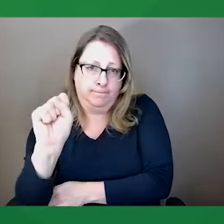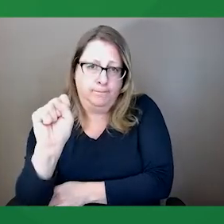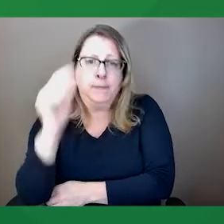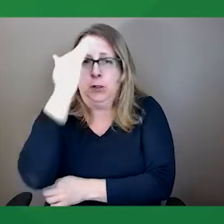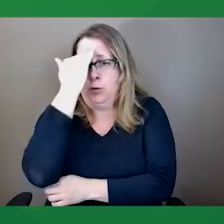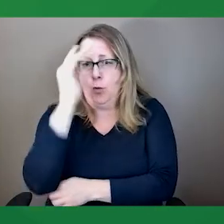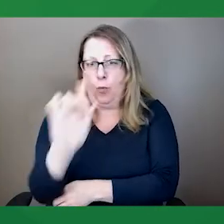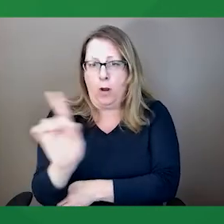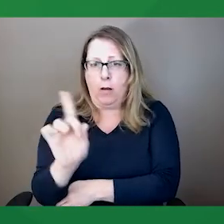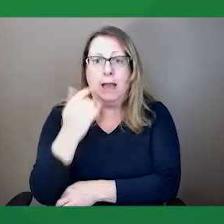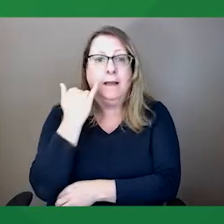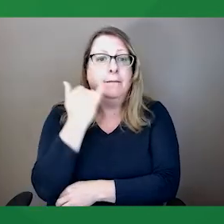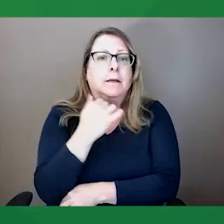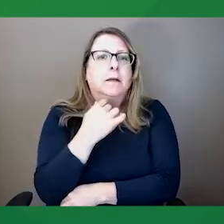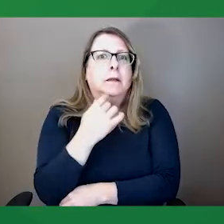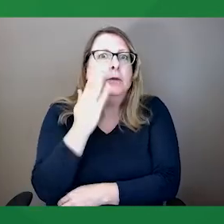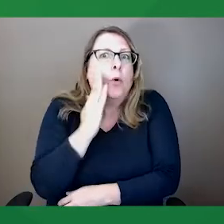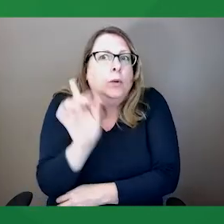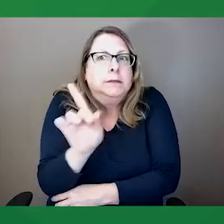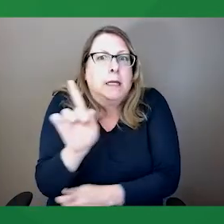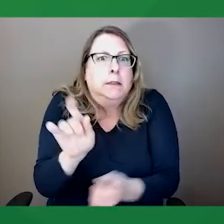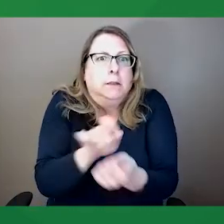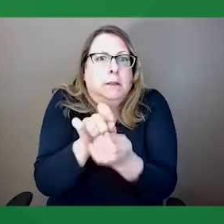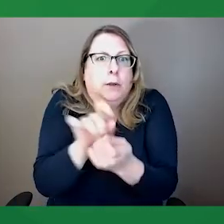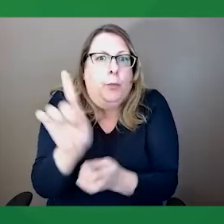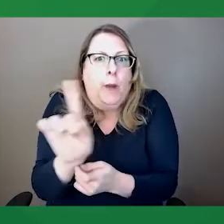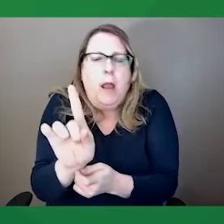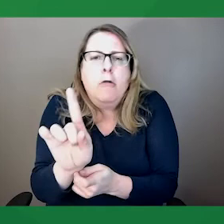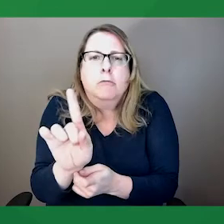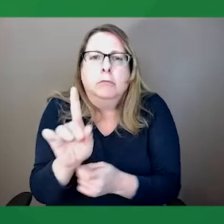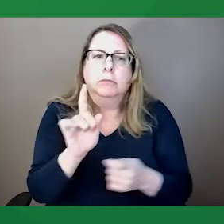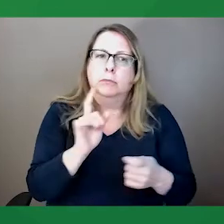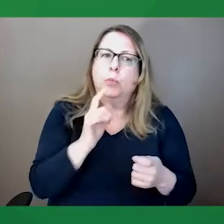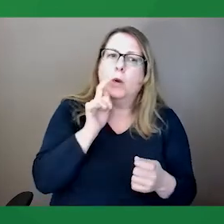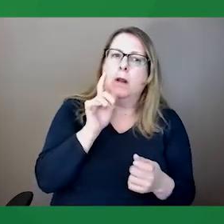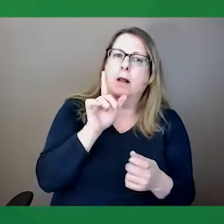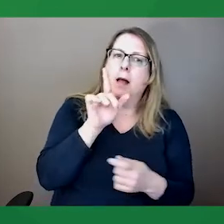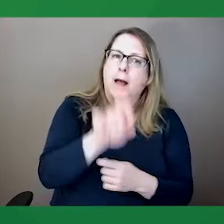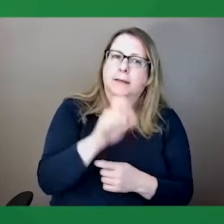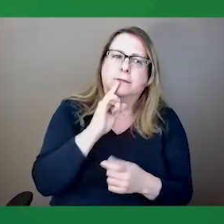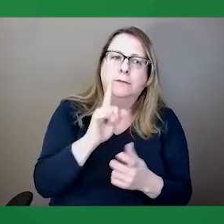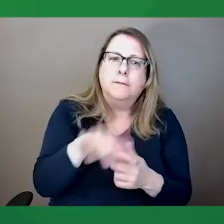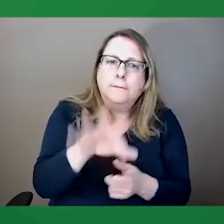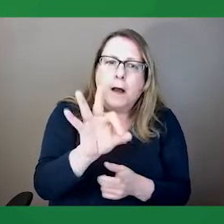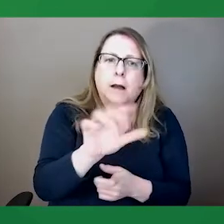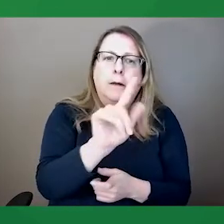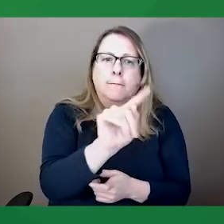so they don't need to know exactly where they are, but they could say, I wanna go to the main content. I wanna go to the footer,